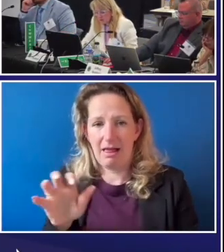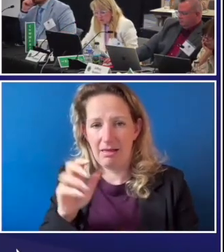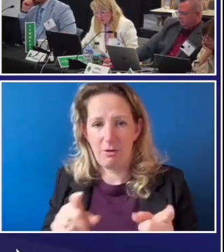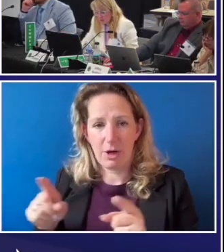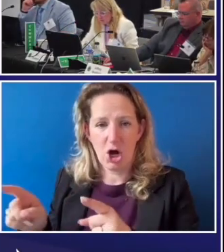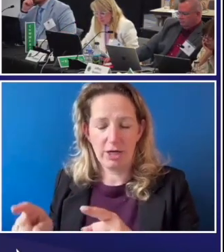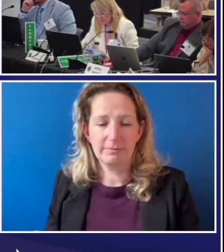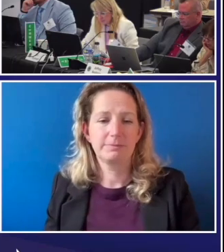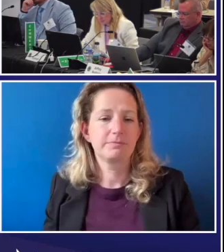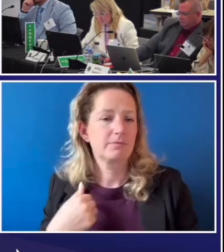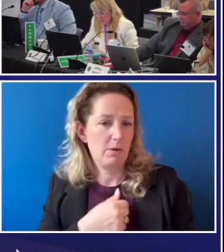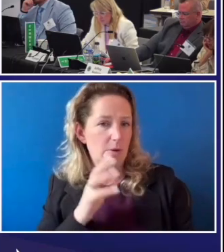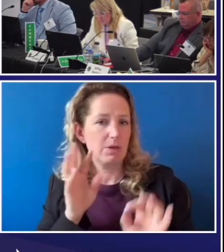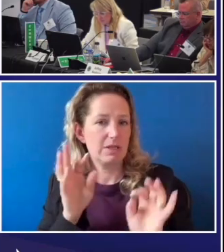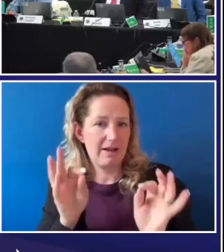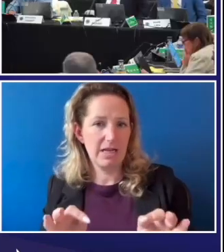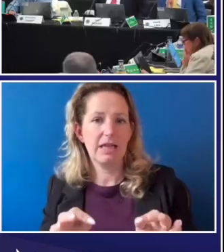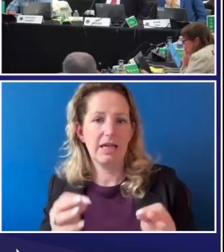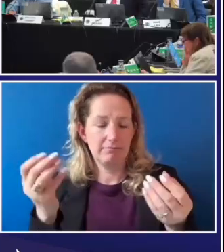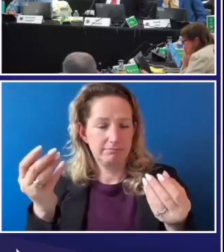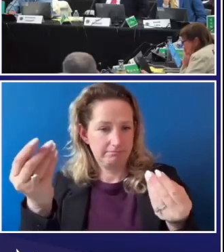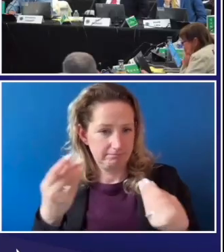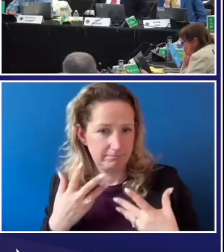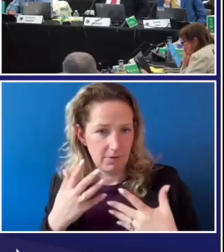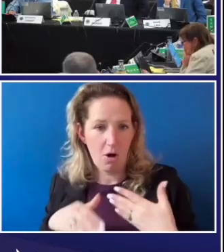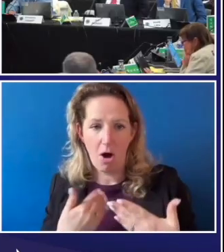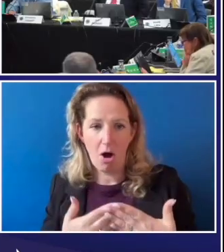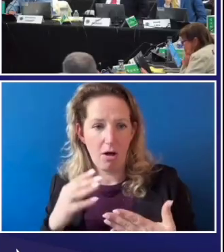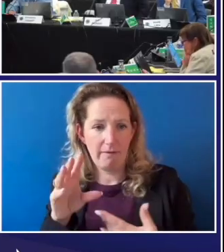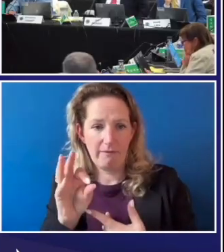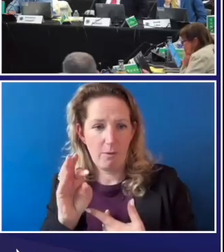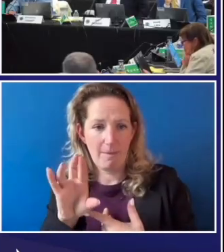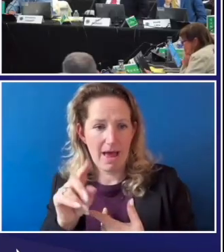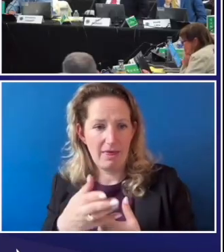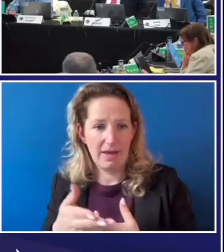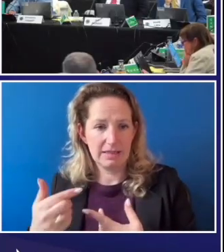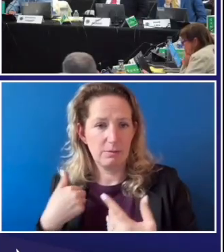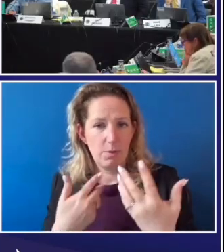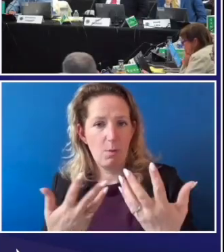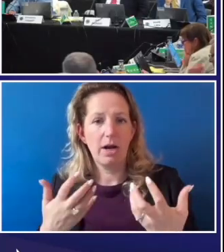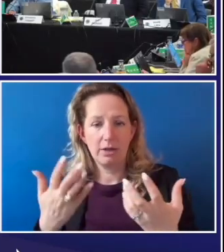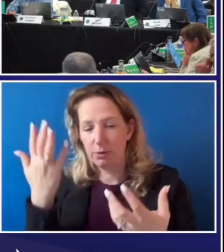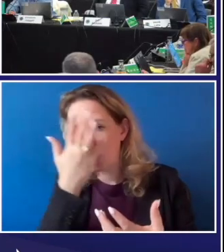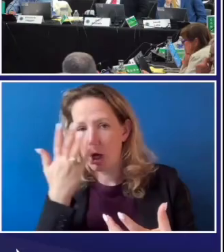We'll definitely take back all formatting things. We want to make it look be clear and concise and consistent.